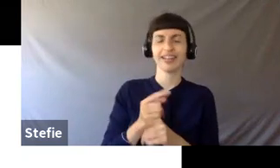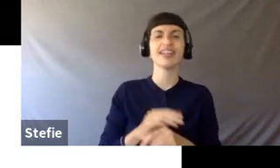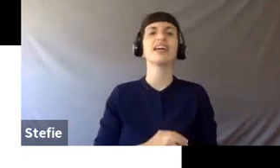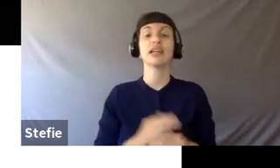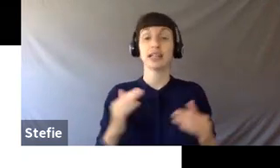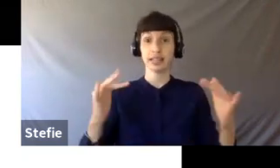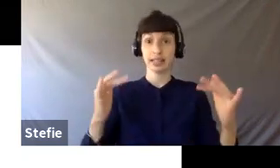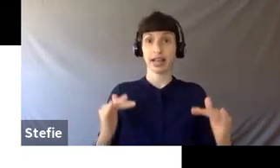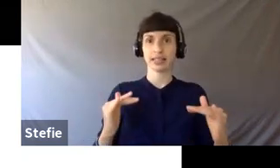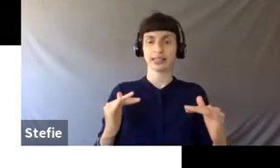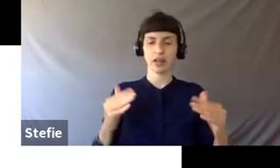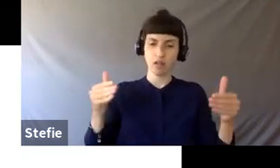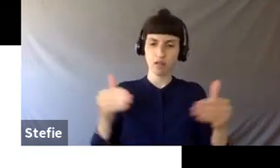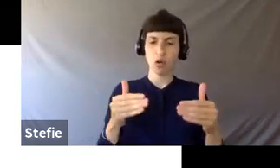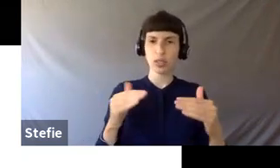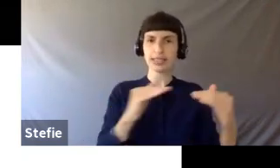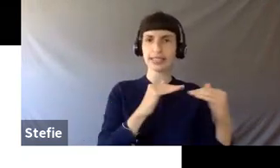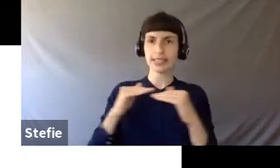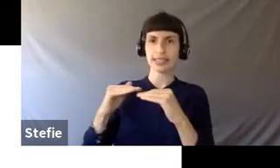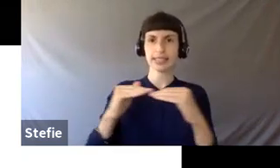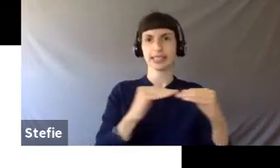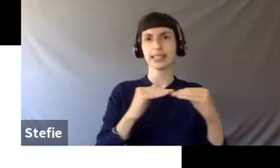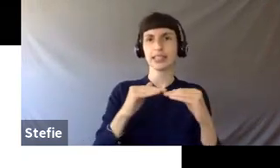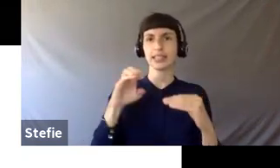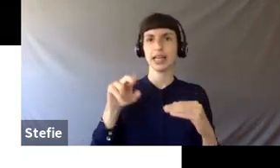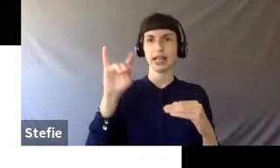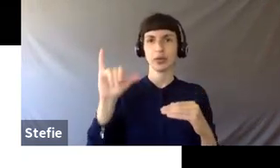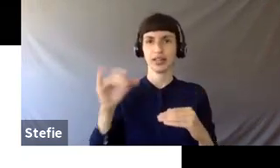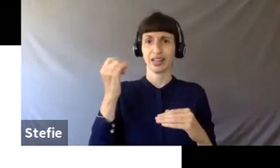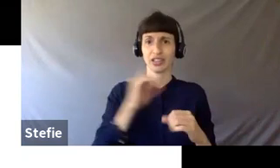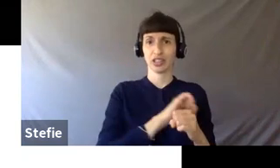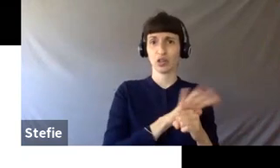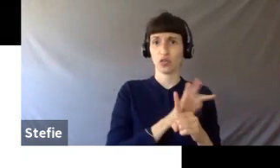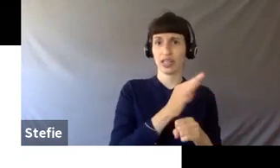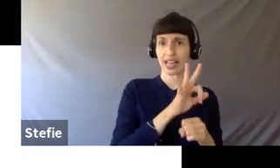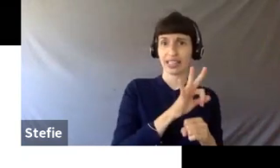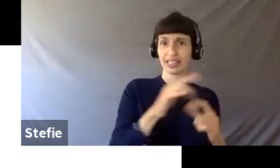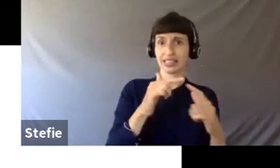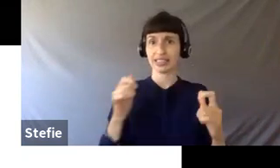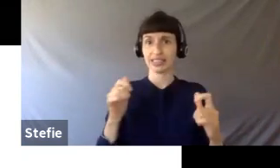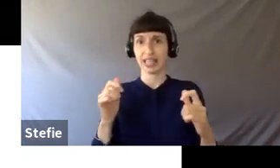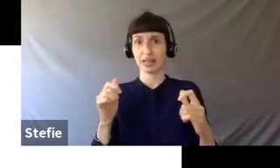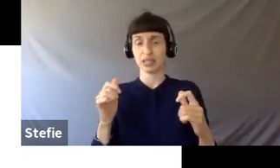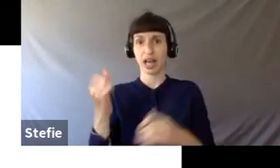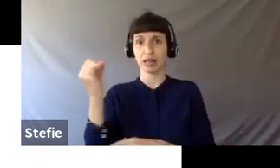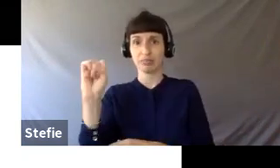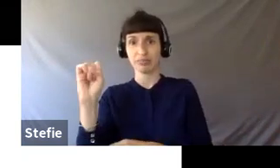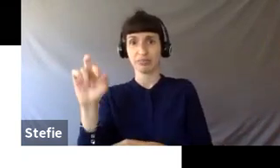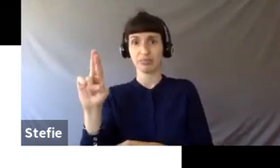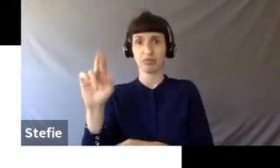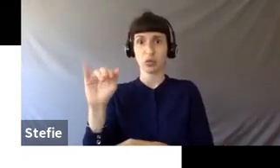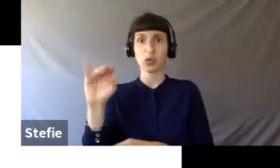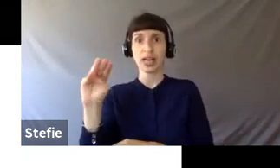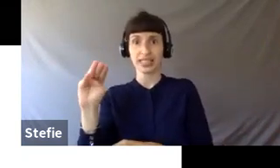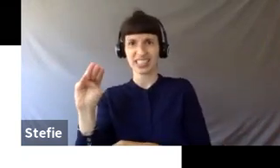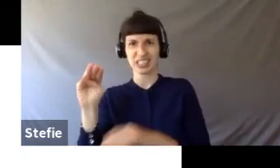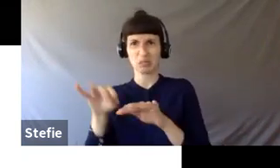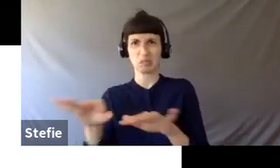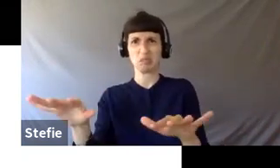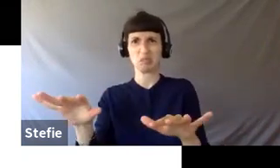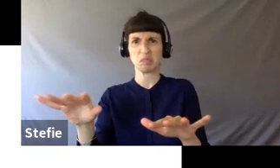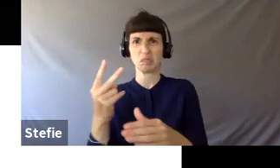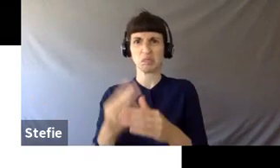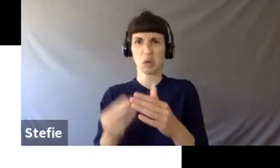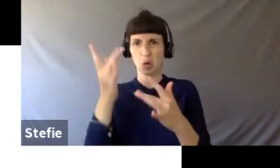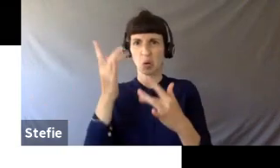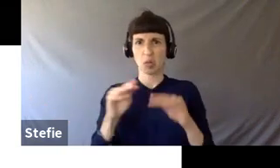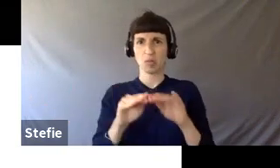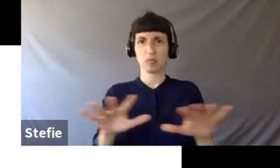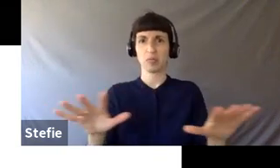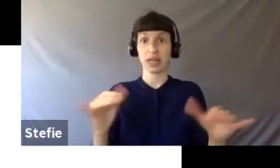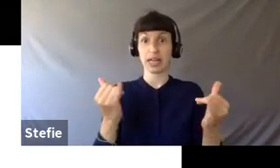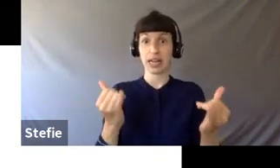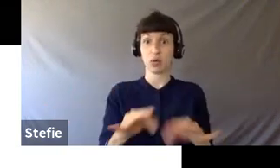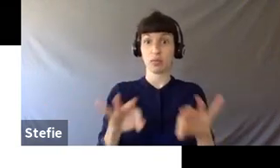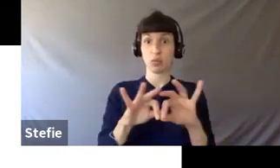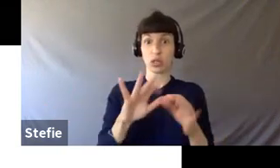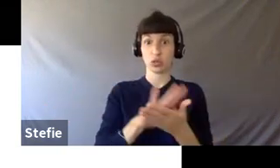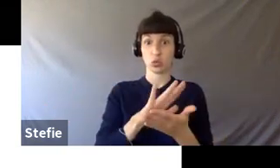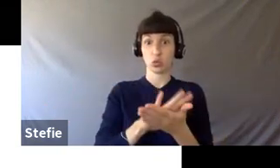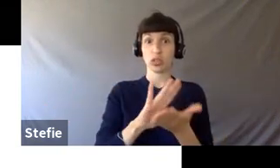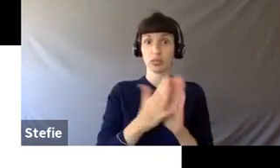ANDREW: